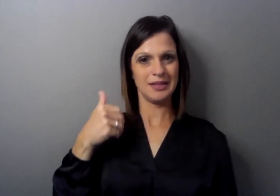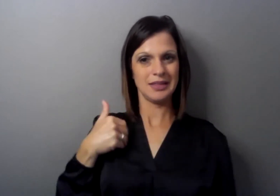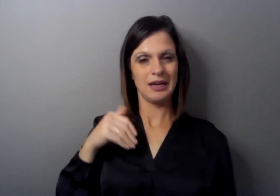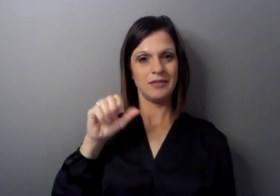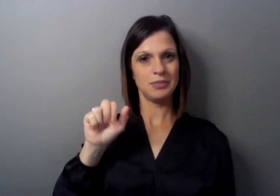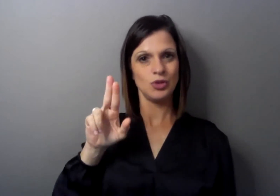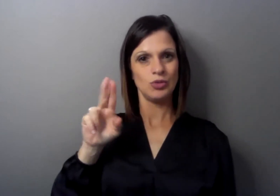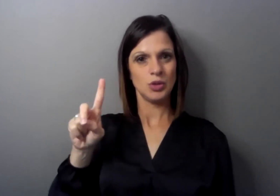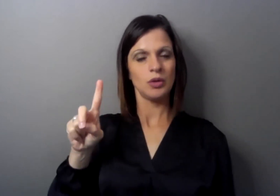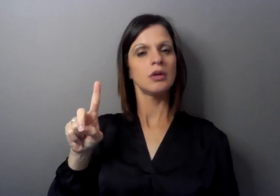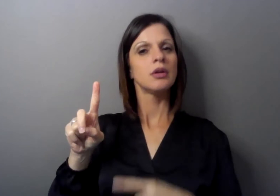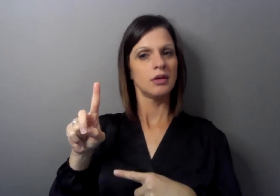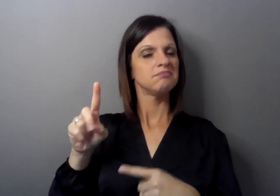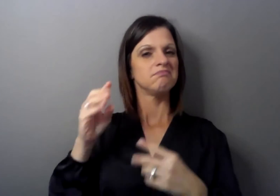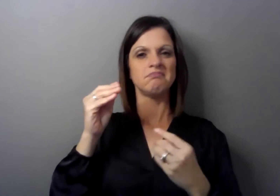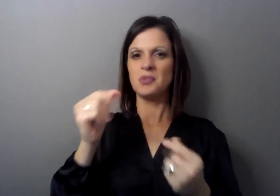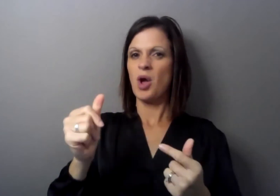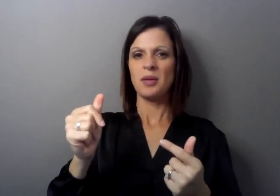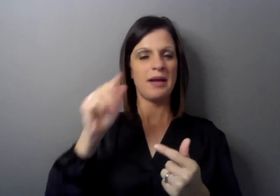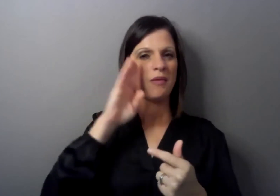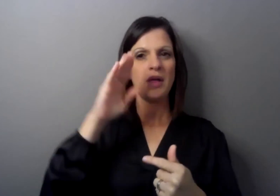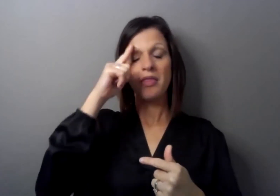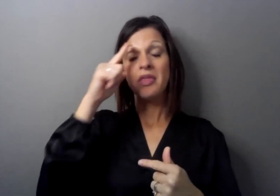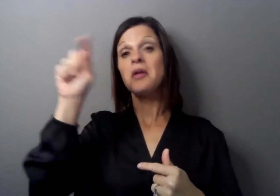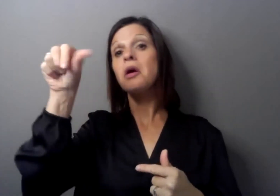They are going to start thinking everyone behind the wall is going to do that as well.